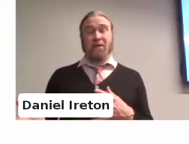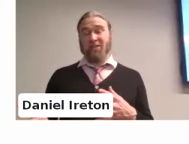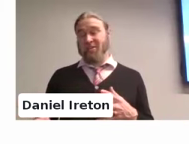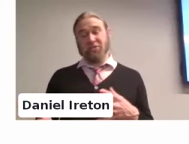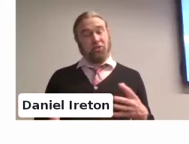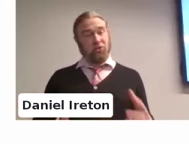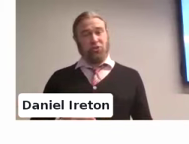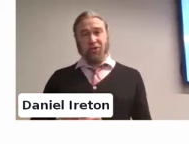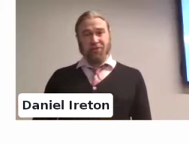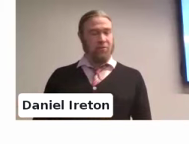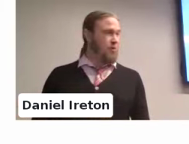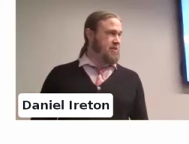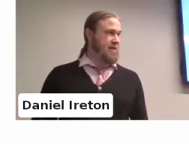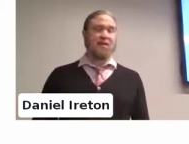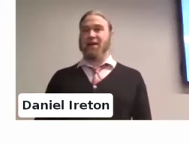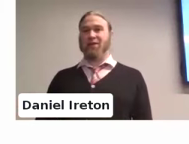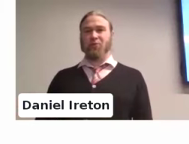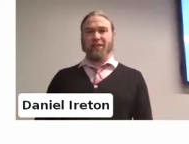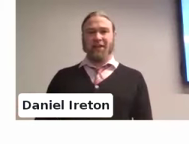Play through a few turns.